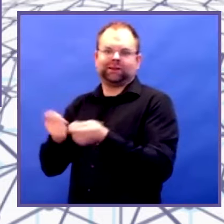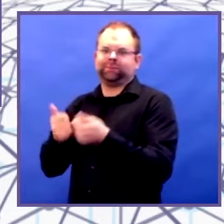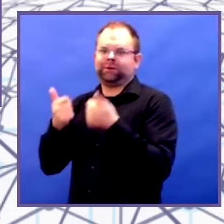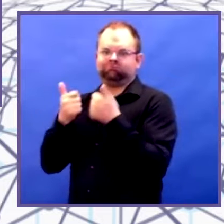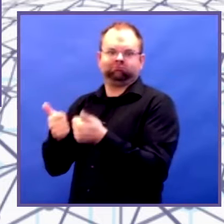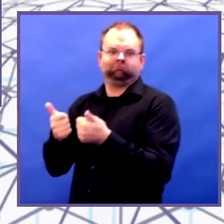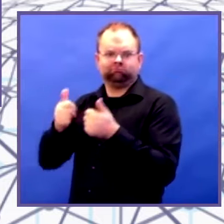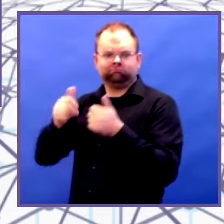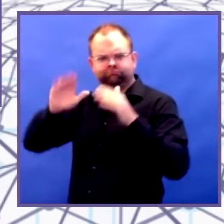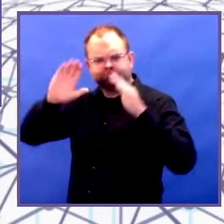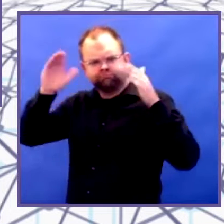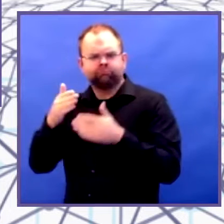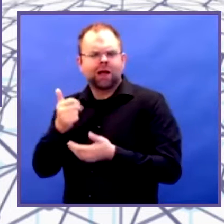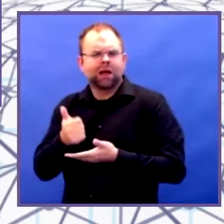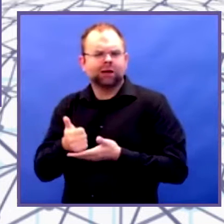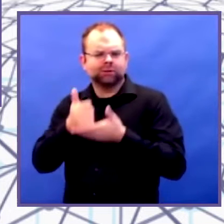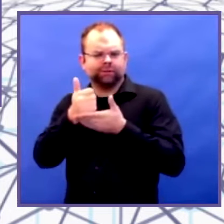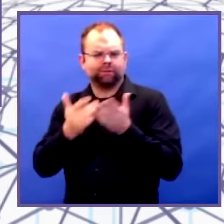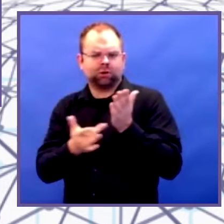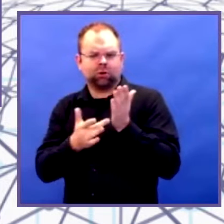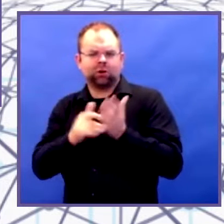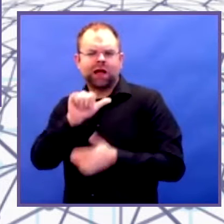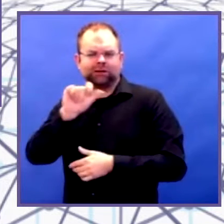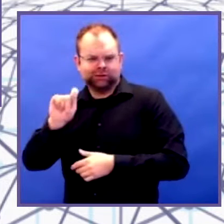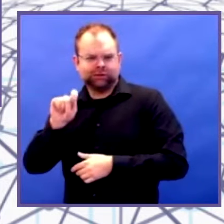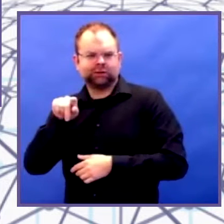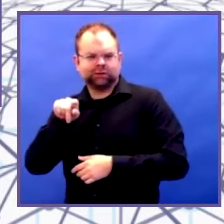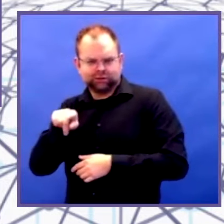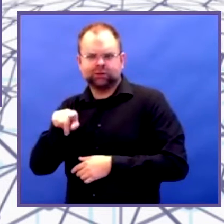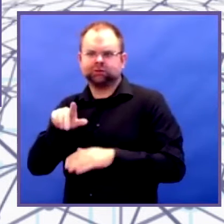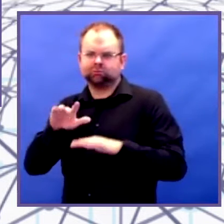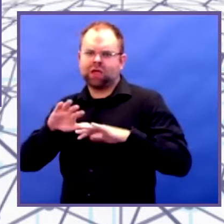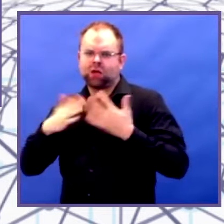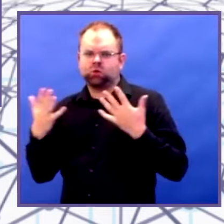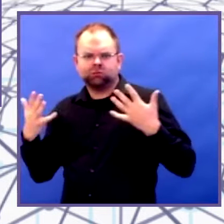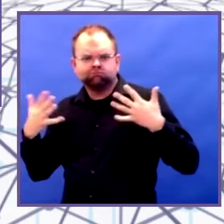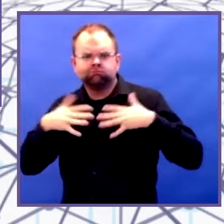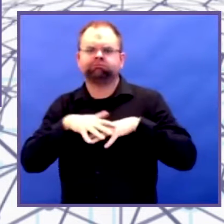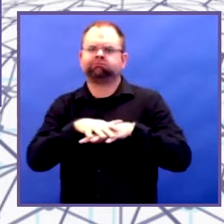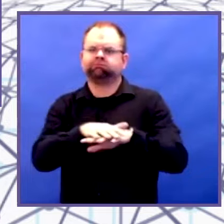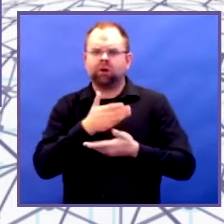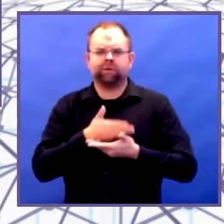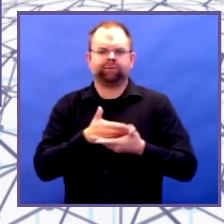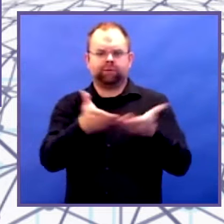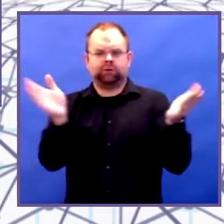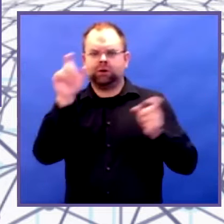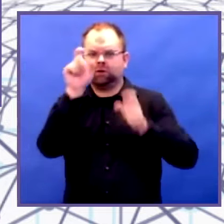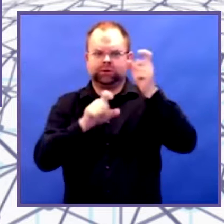So I began my career 30 plus years ago, an occupational therapist working in a school